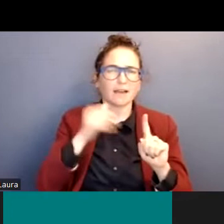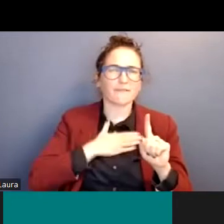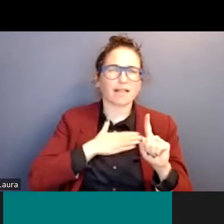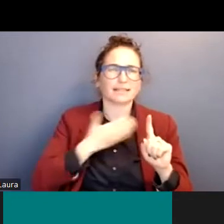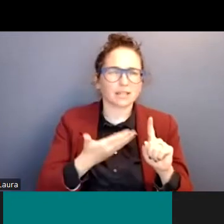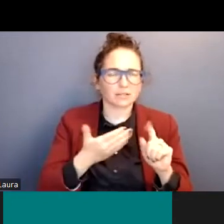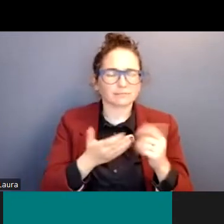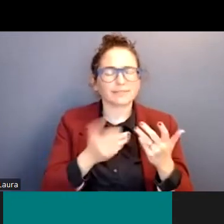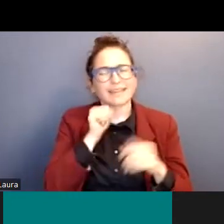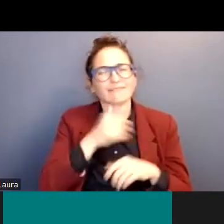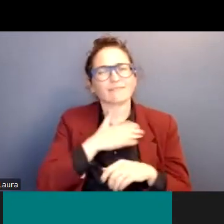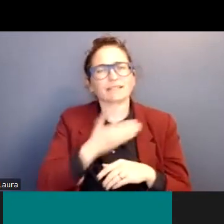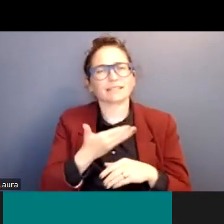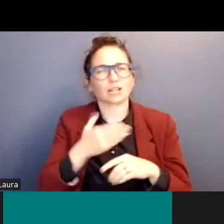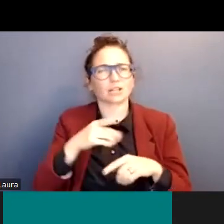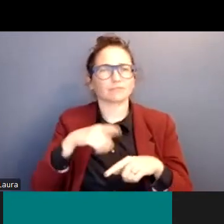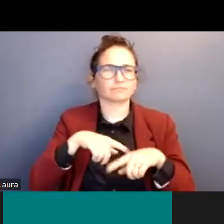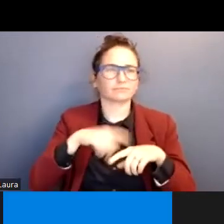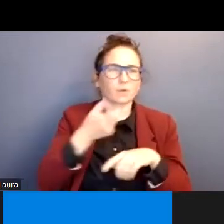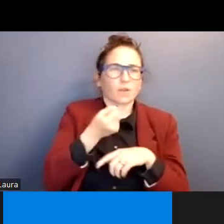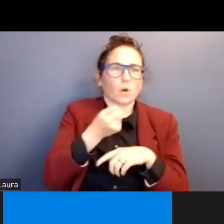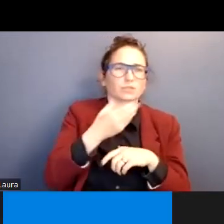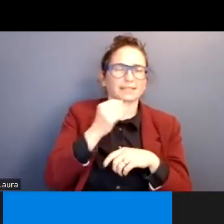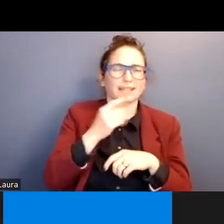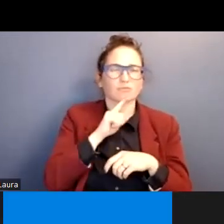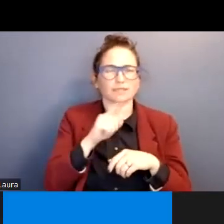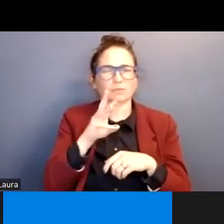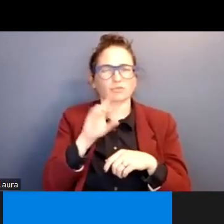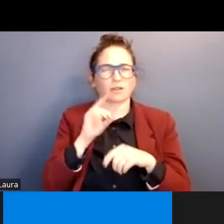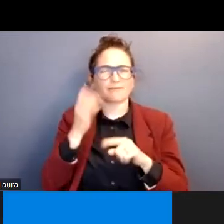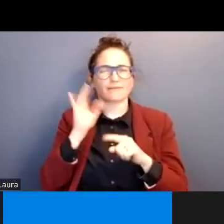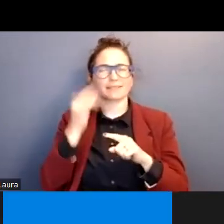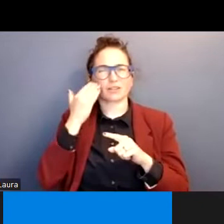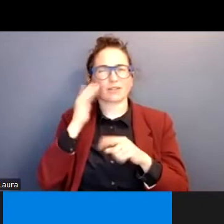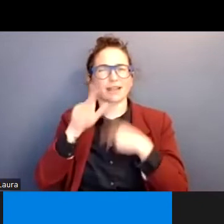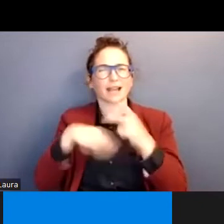withholding and withdrawal of life sustaining treatment, treatment of people with